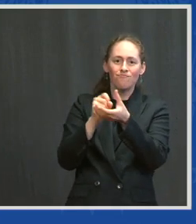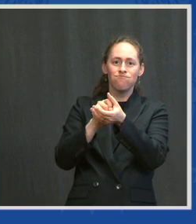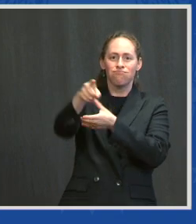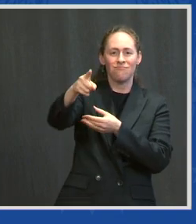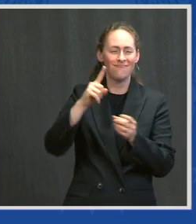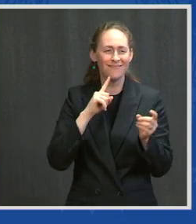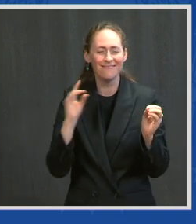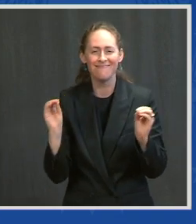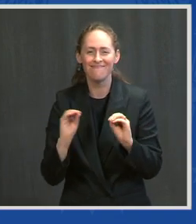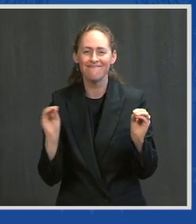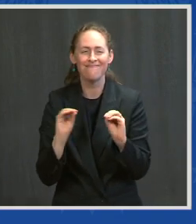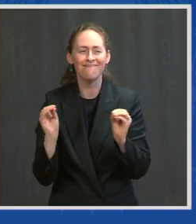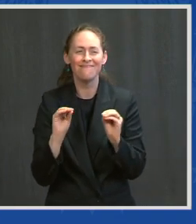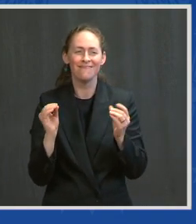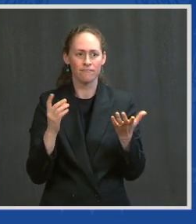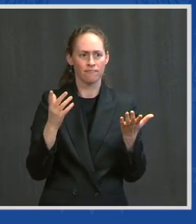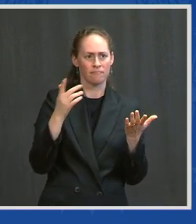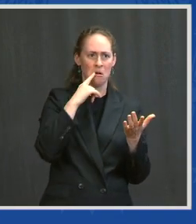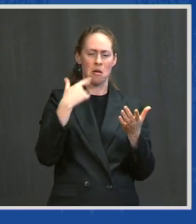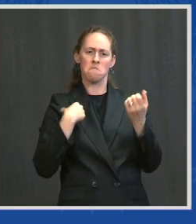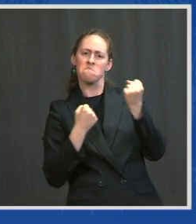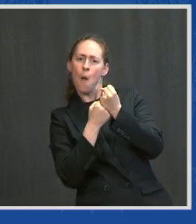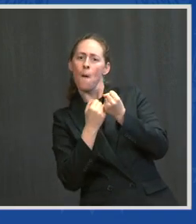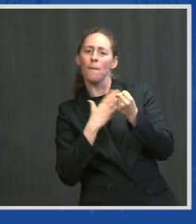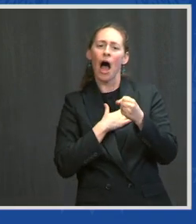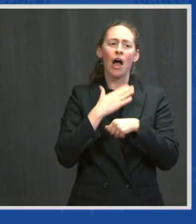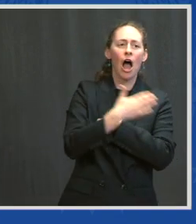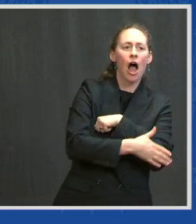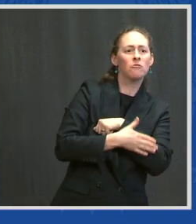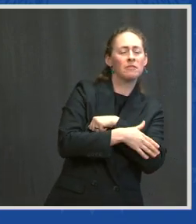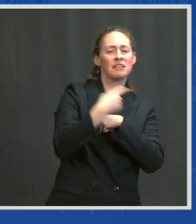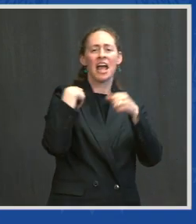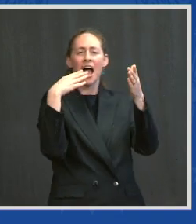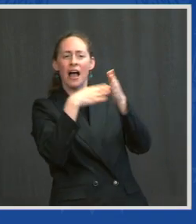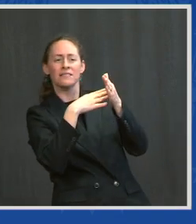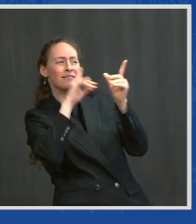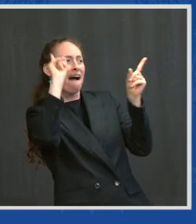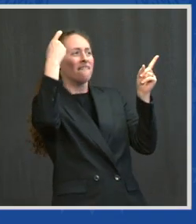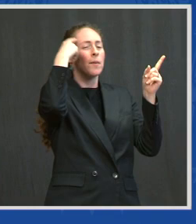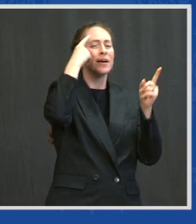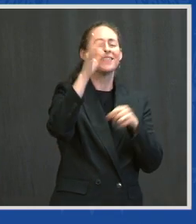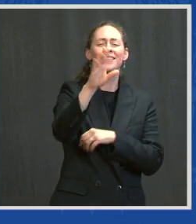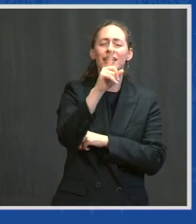have to move against the government. Well, the tree of liberty is not watered with the blood of patriots.